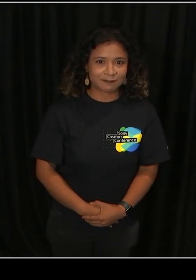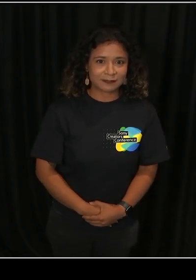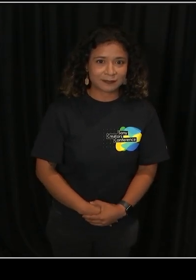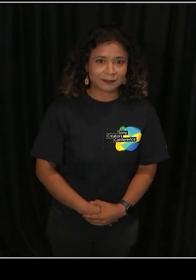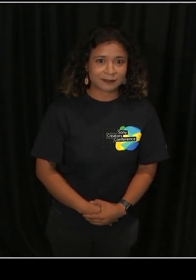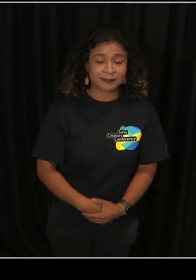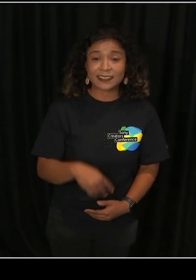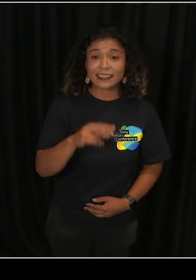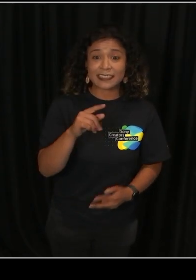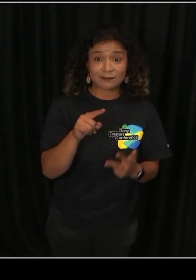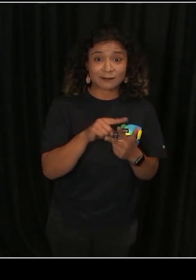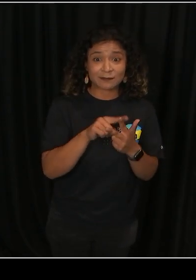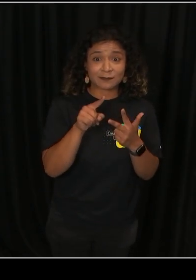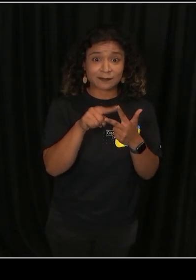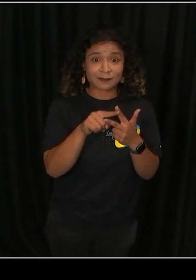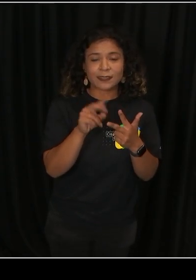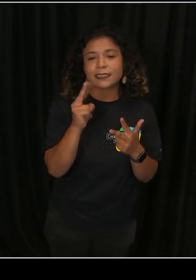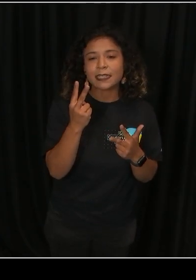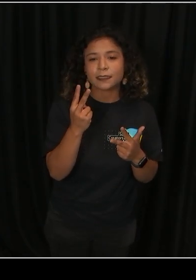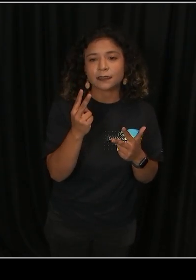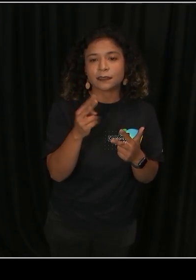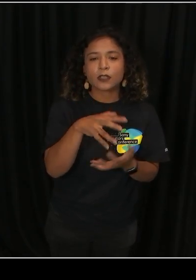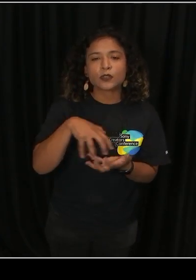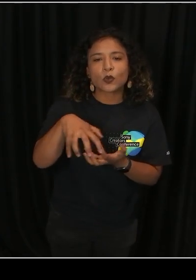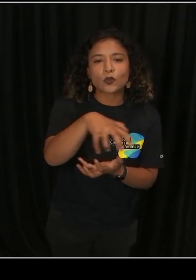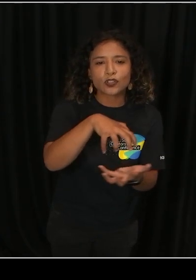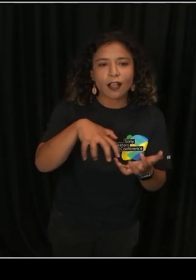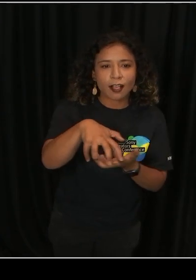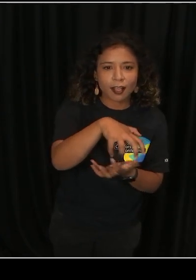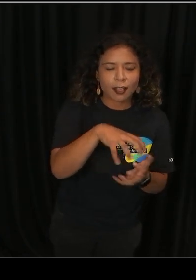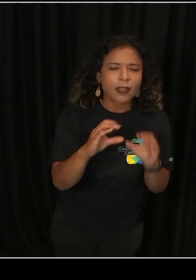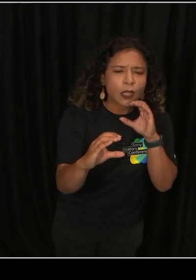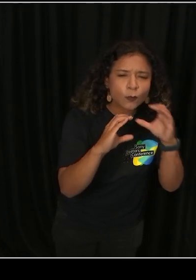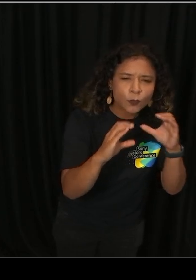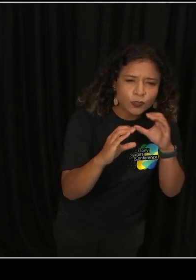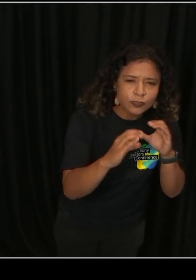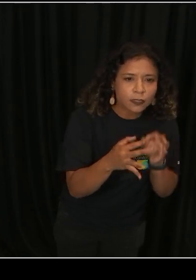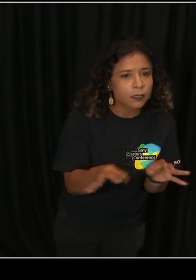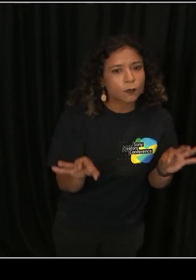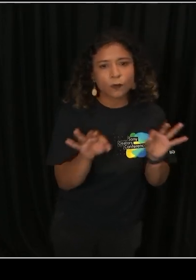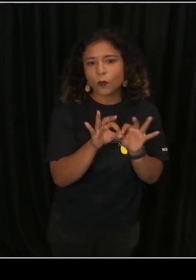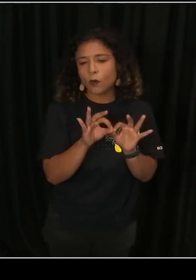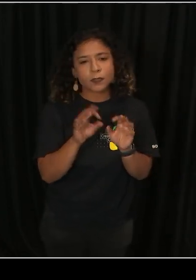The second is the social. The social communications are quite important topics